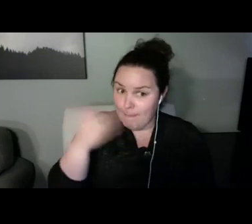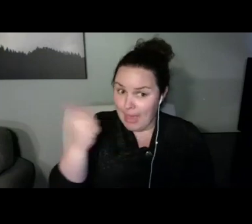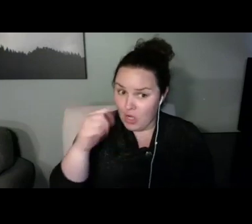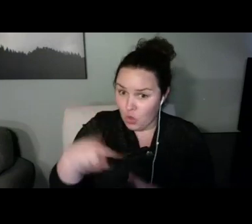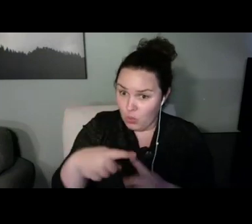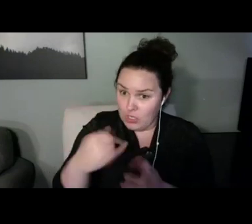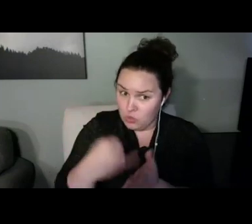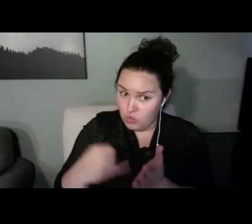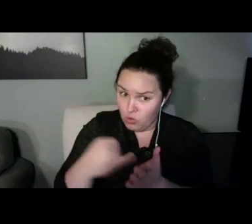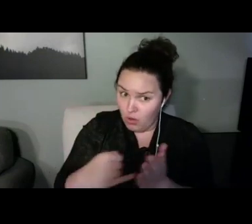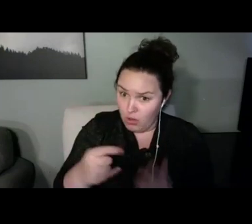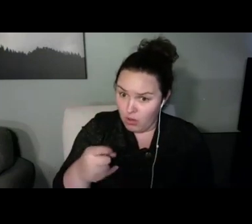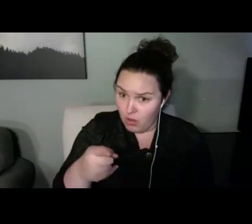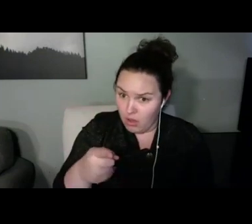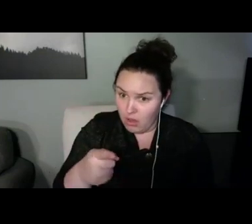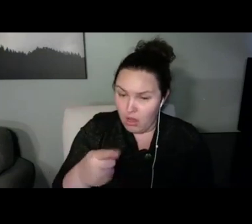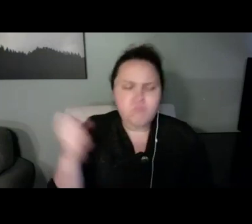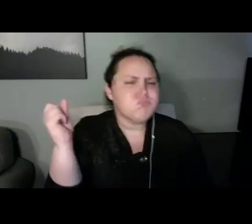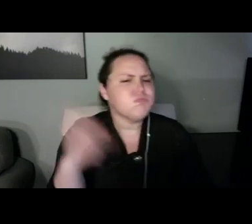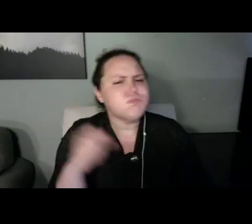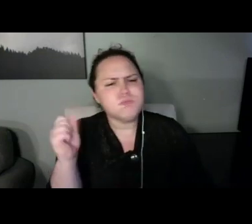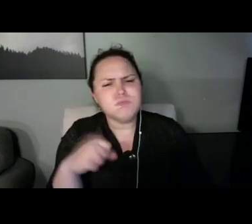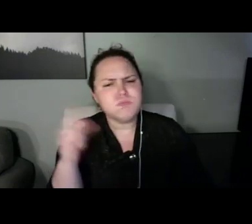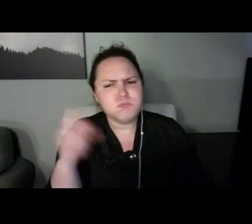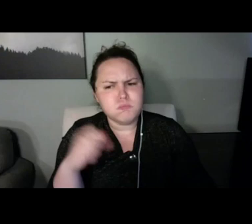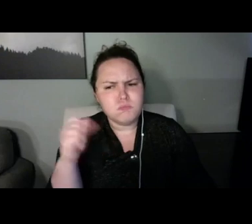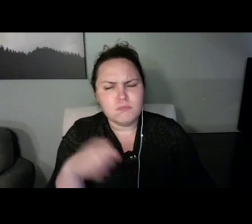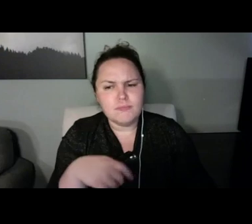Eme: Oh, yeah. Because, like, I can go in my own world.